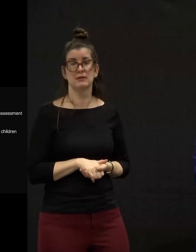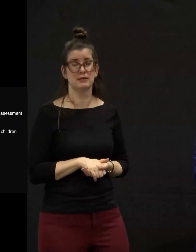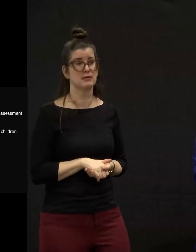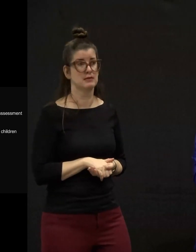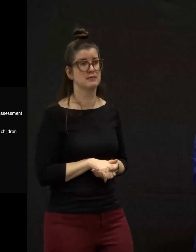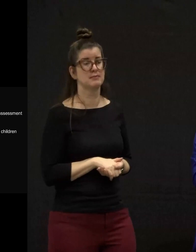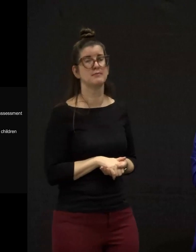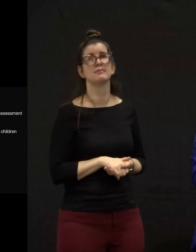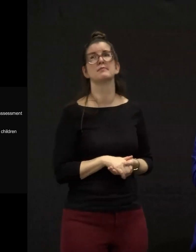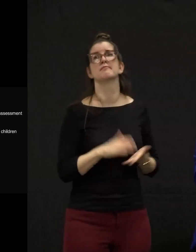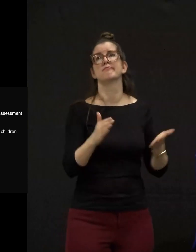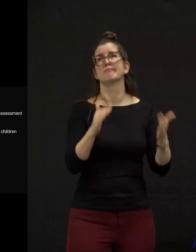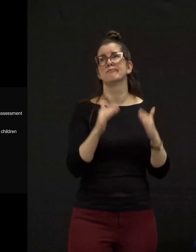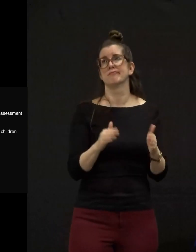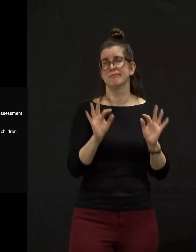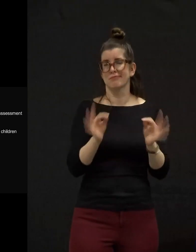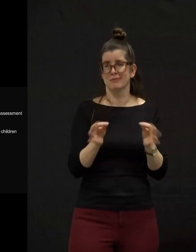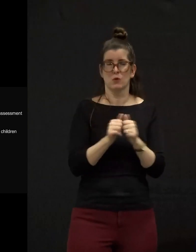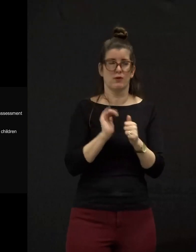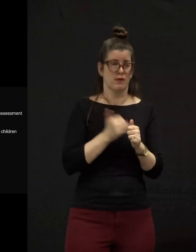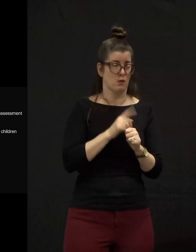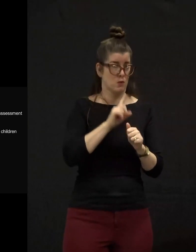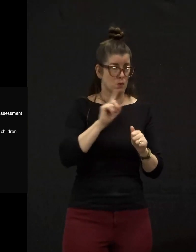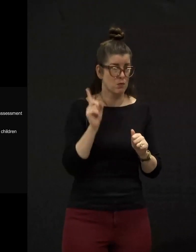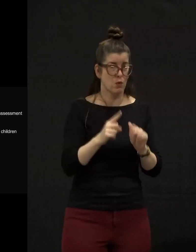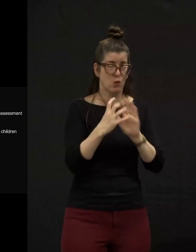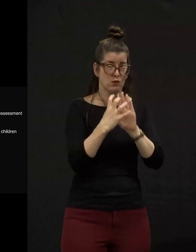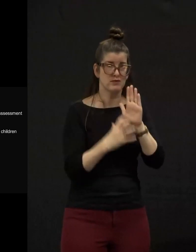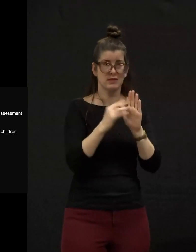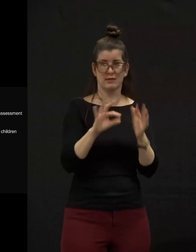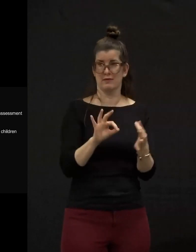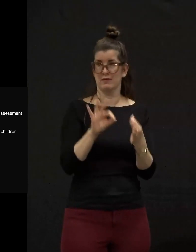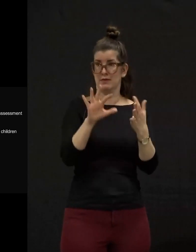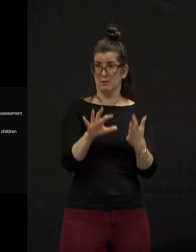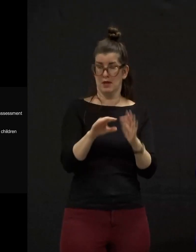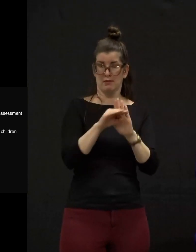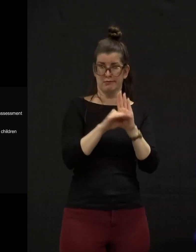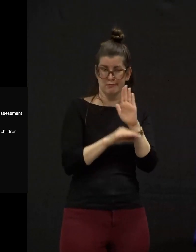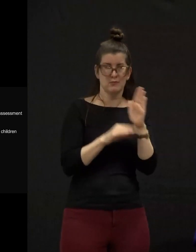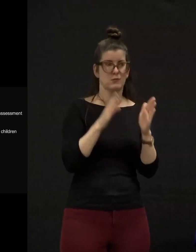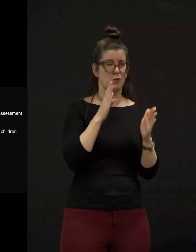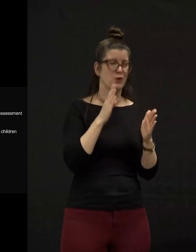And certainly in our reports and then also in our feedbacks, we cover a lot already as you can see.